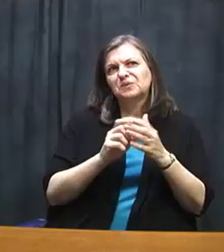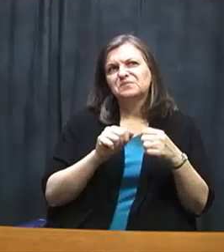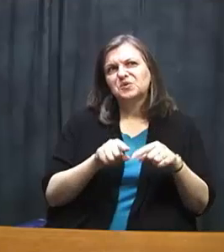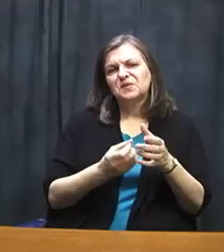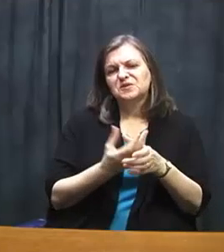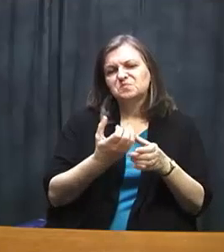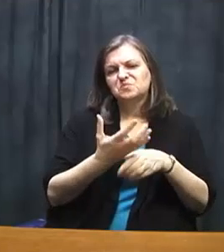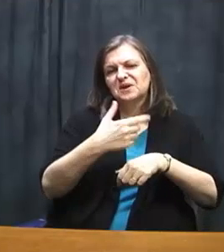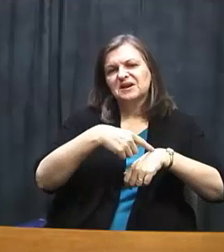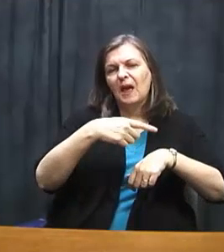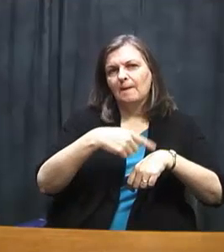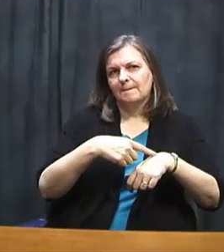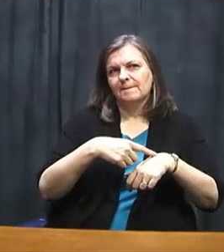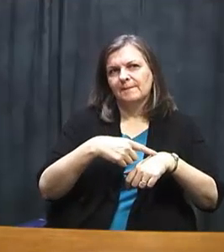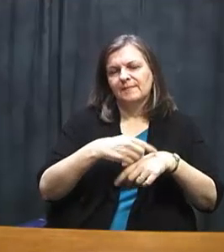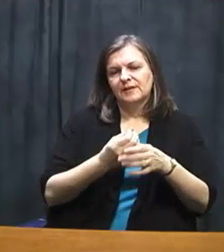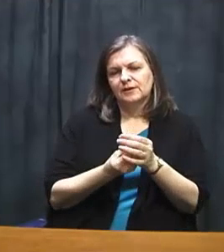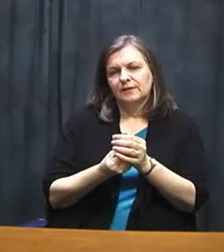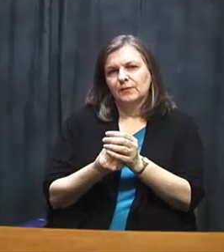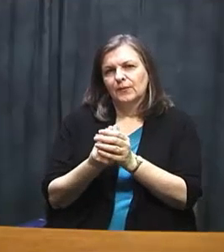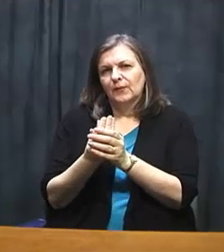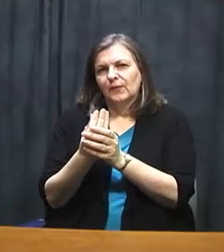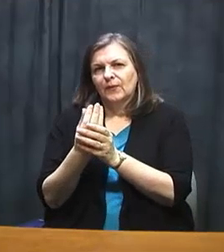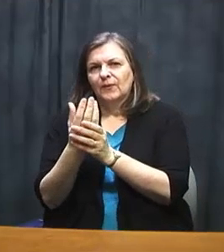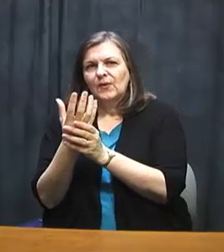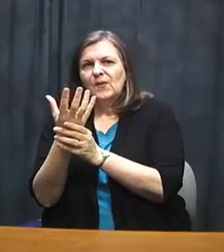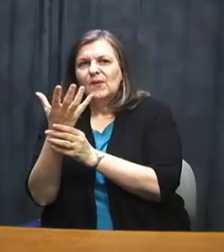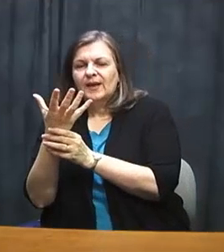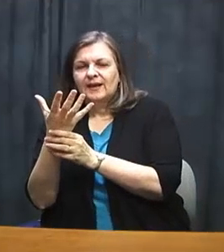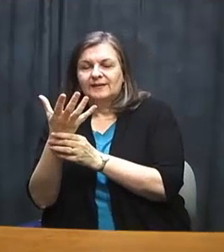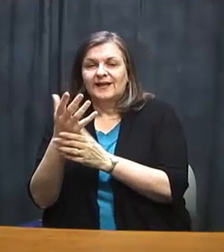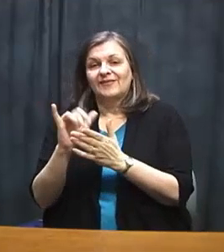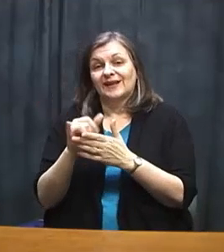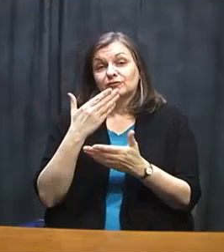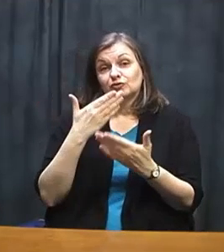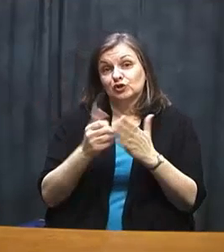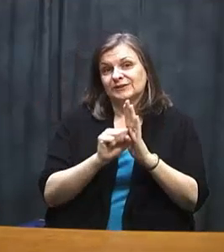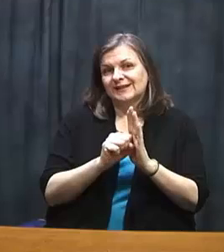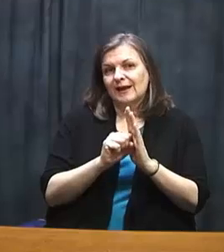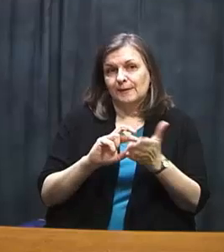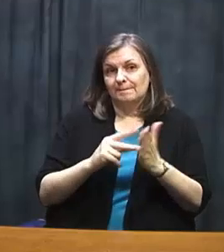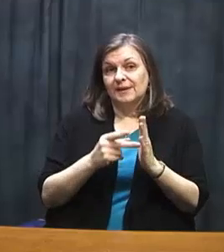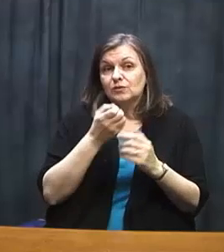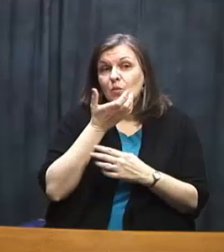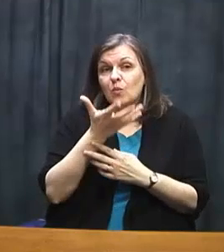their rest from winter and it's a sign that the warm weather is coming